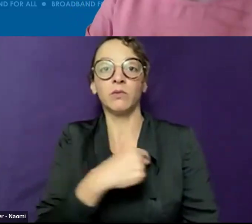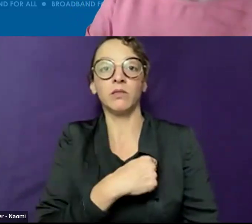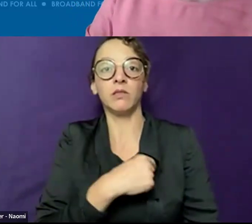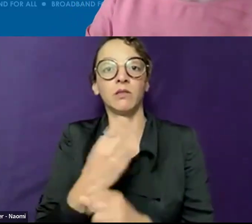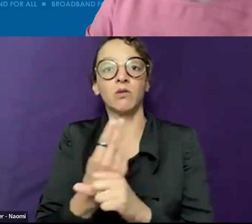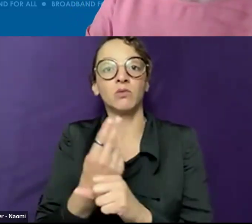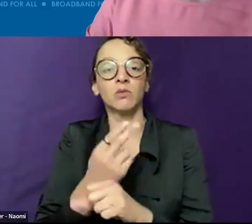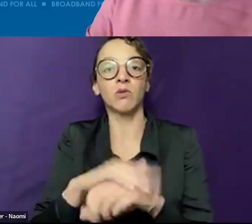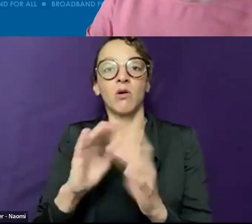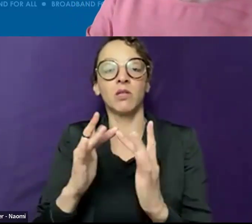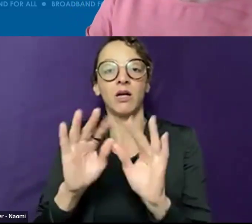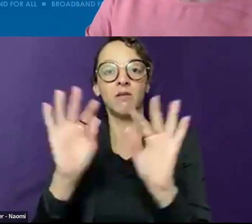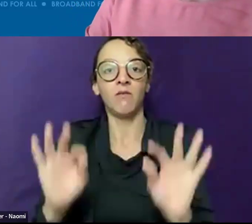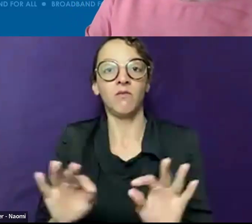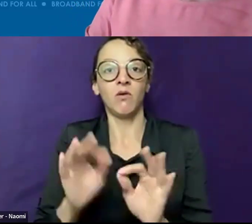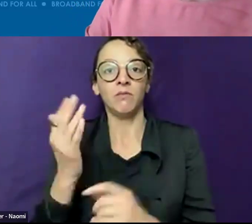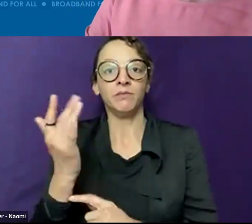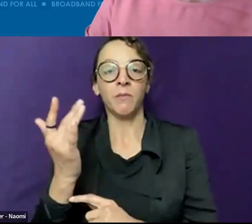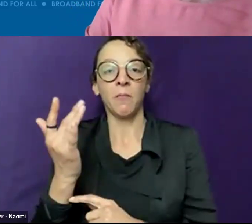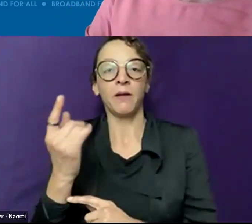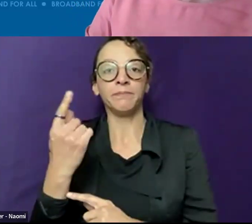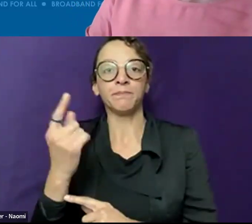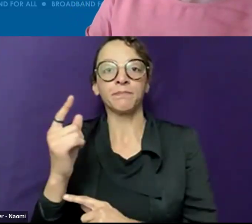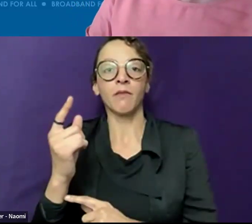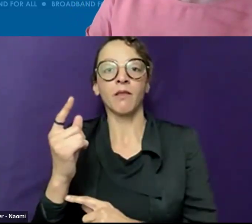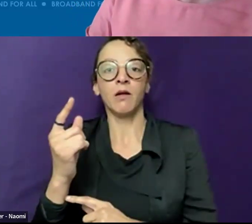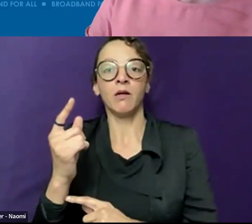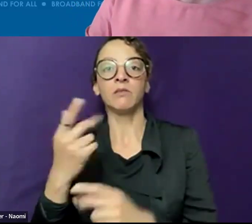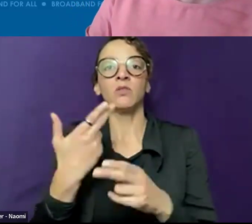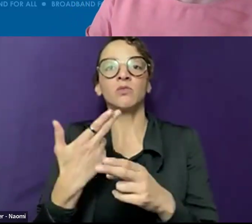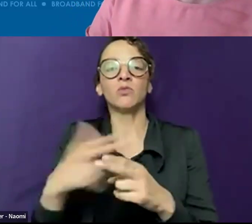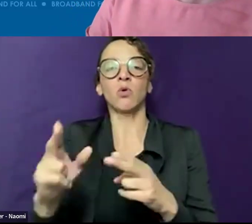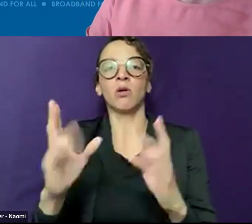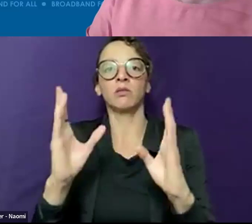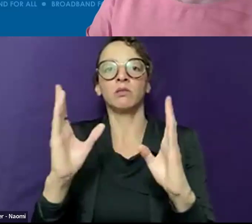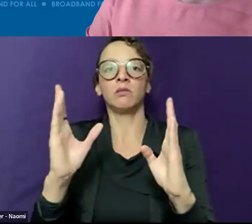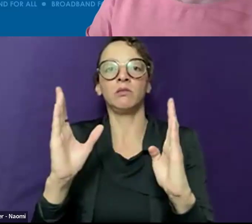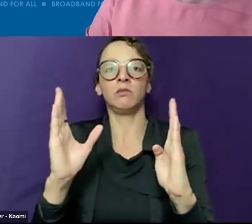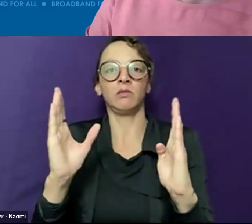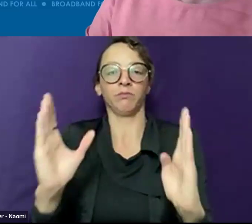the online form is to both, it's a short window. It's a 30-day public comment period. We want to